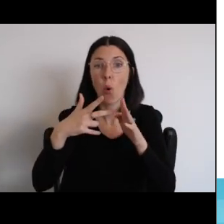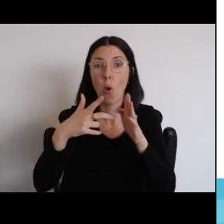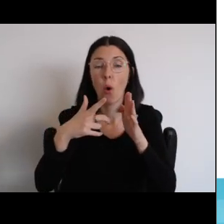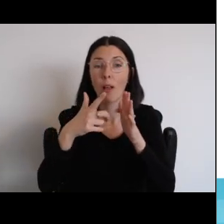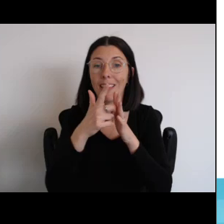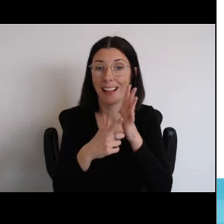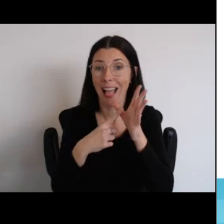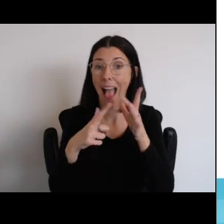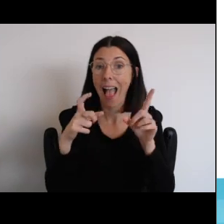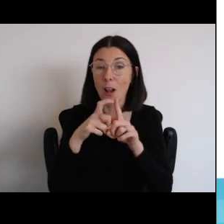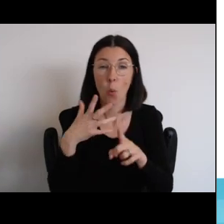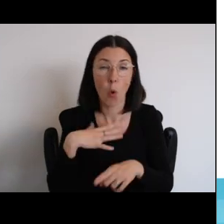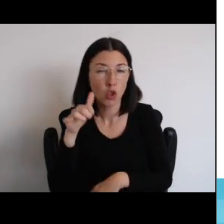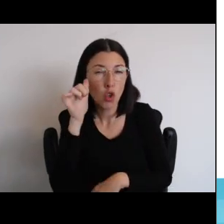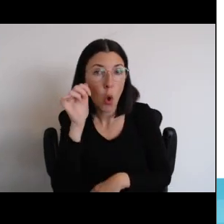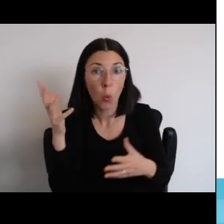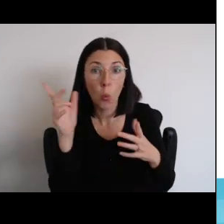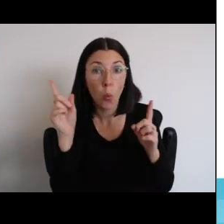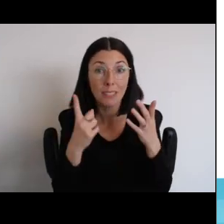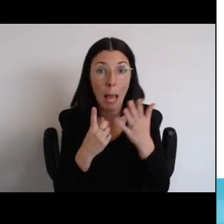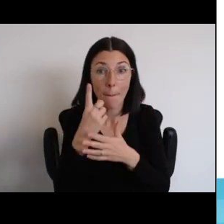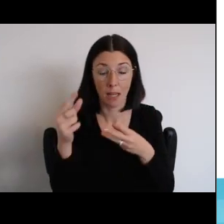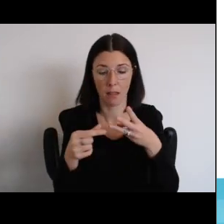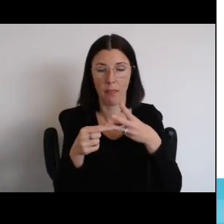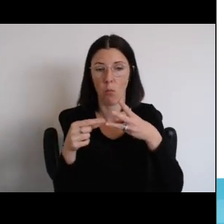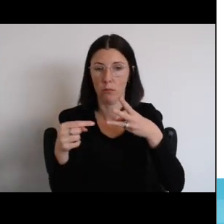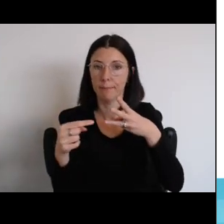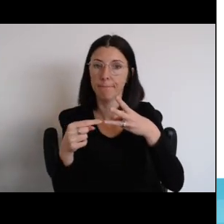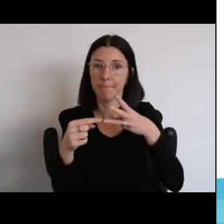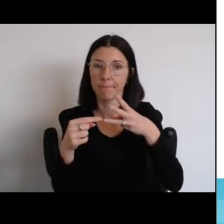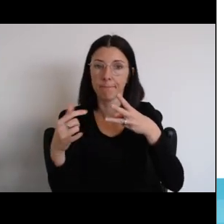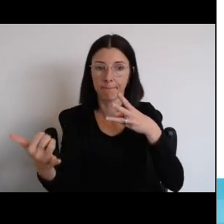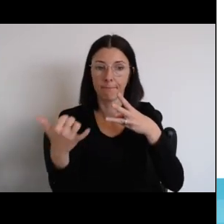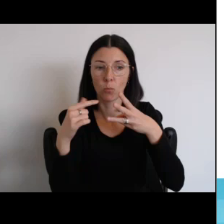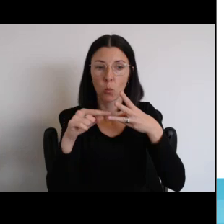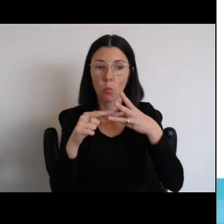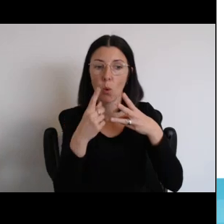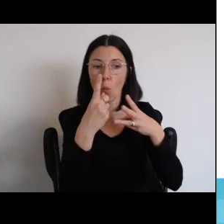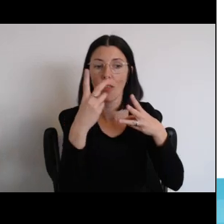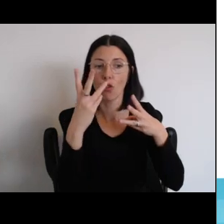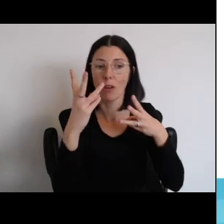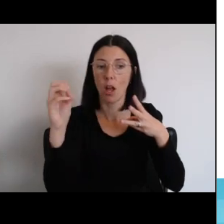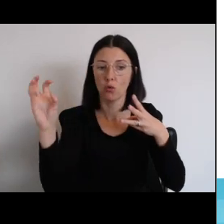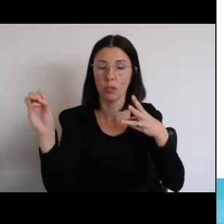that 1300 383 900 phone number is the number to call for that one um I'm just going to